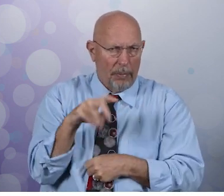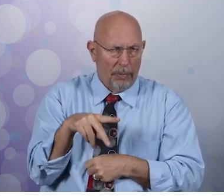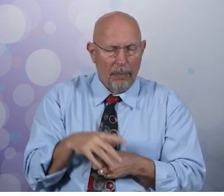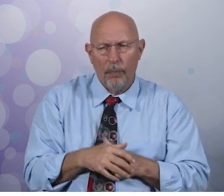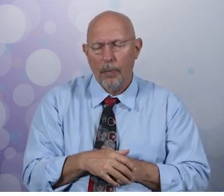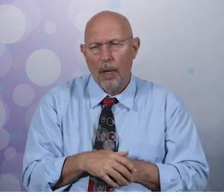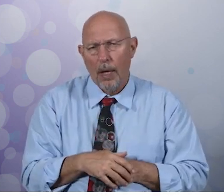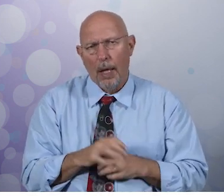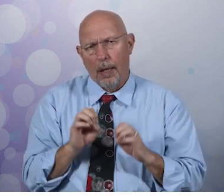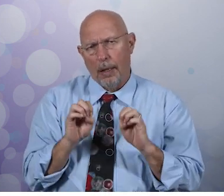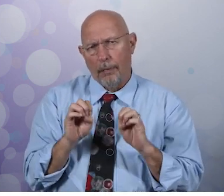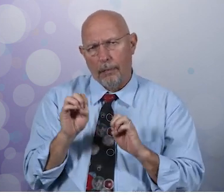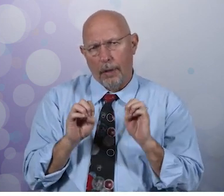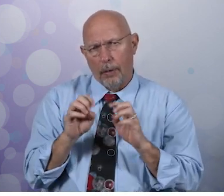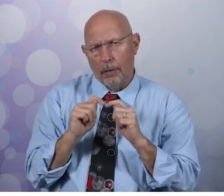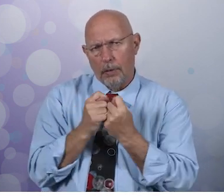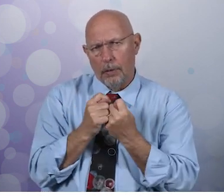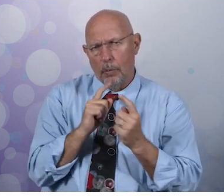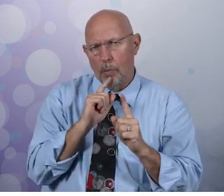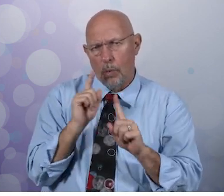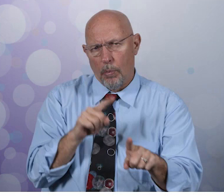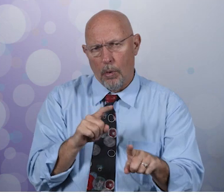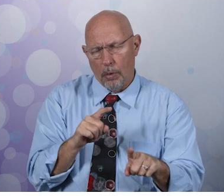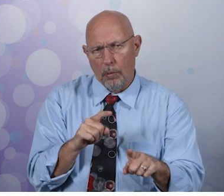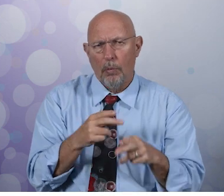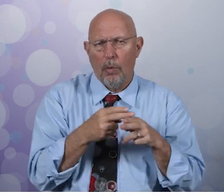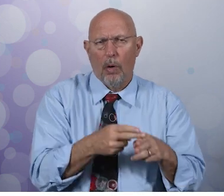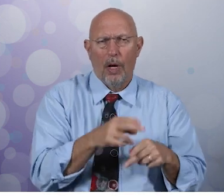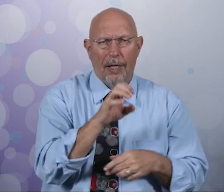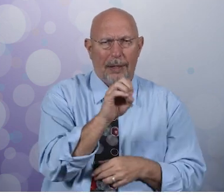Evaluation Team Report, also known as an ETR;